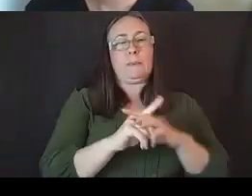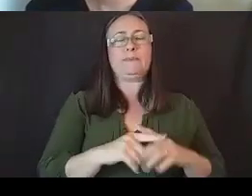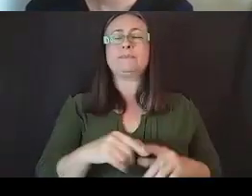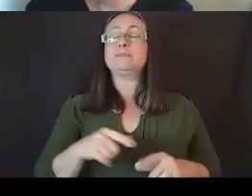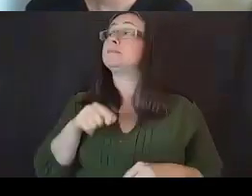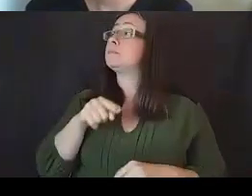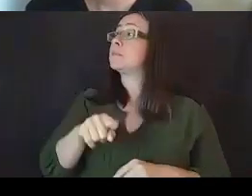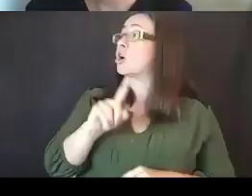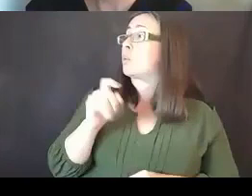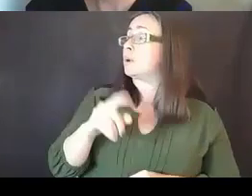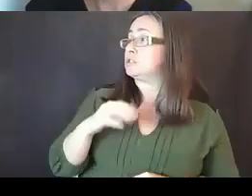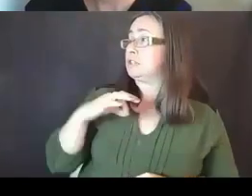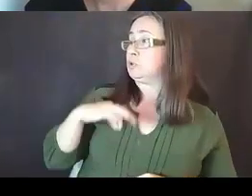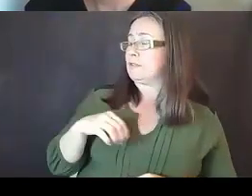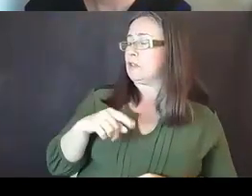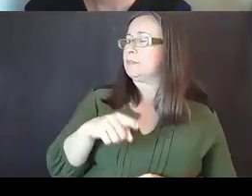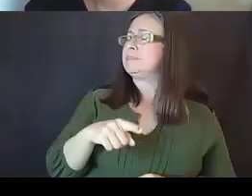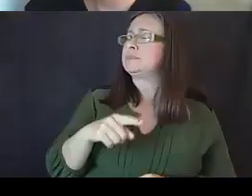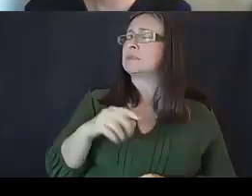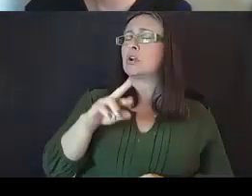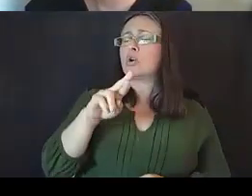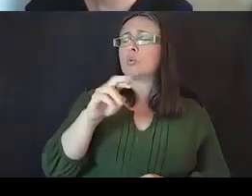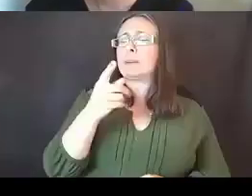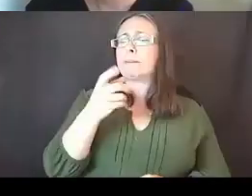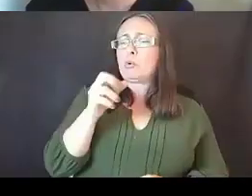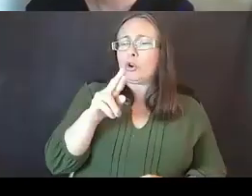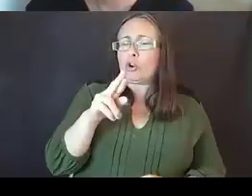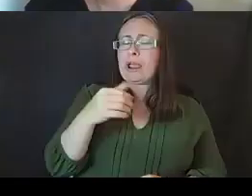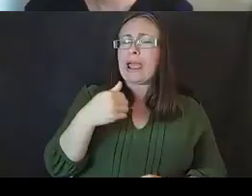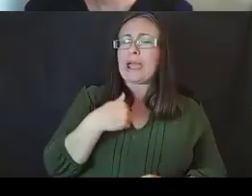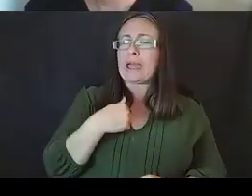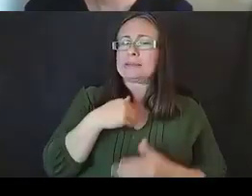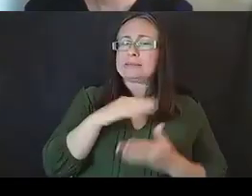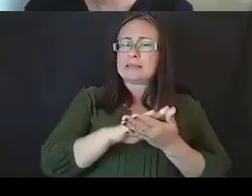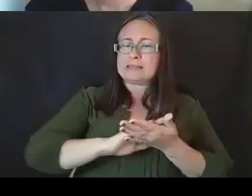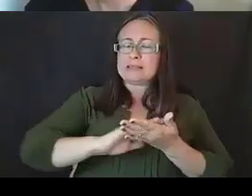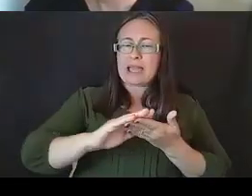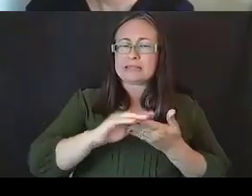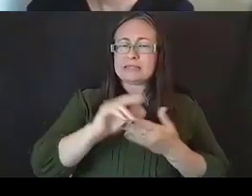So RePORTER has this nice news and more feature, right?